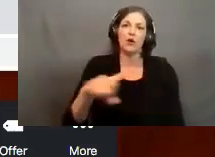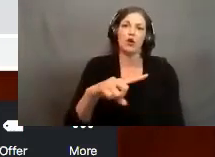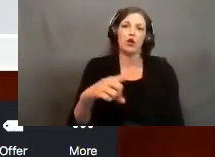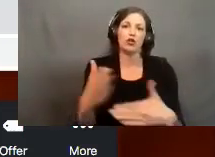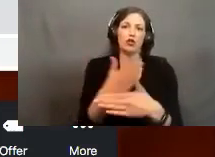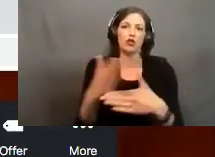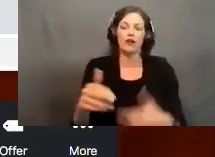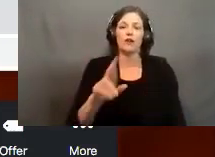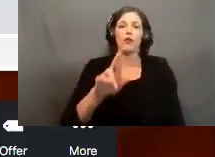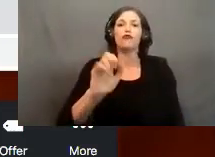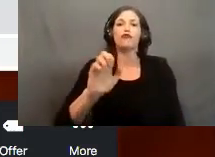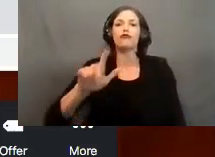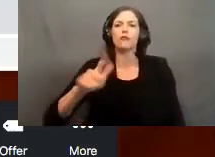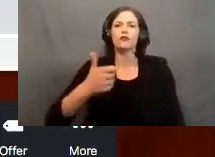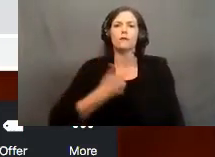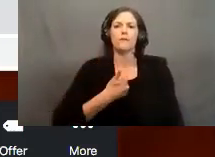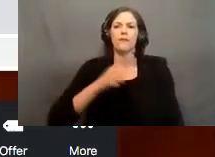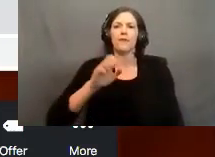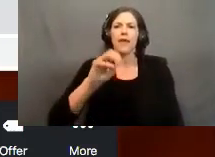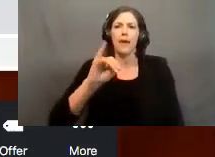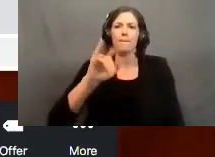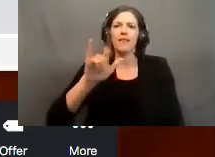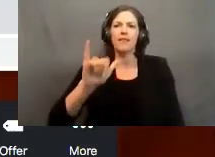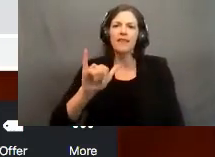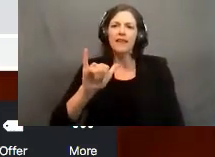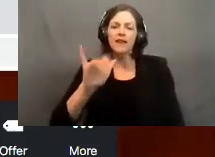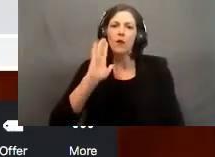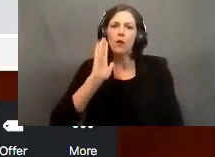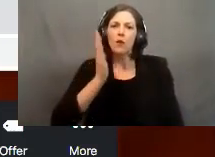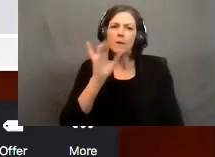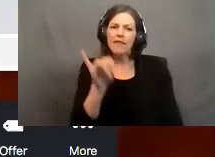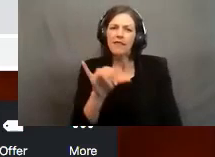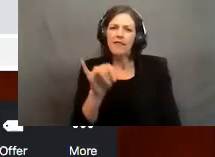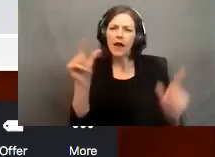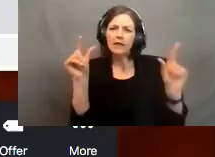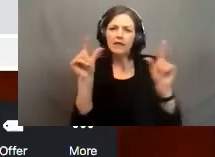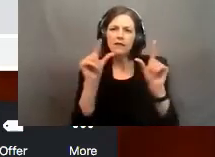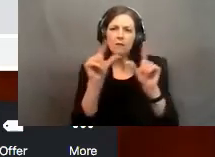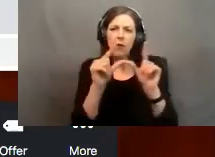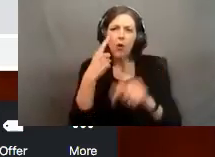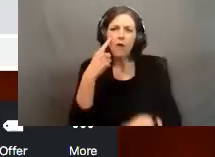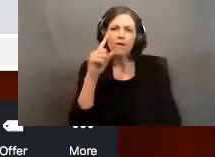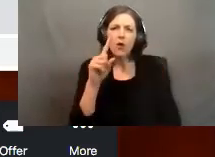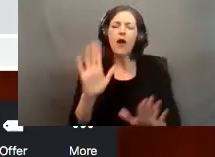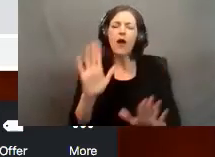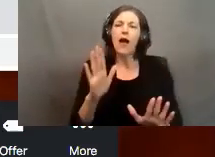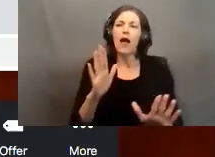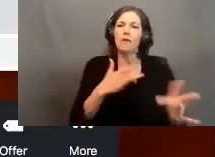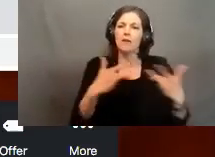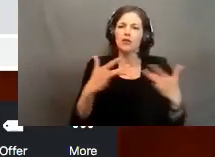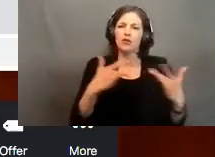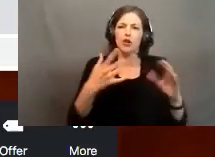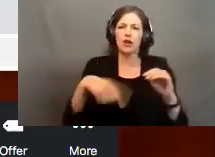12:44:34 >> This is Emily, the access consultant. I'm worried about 12:44:39 presenters that might have a vision